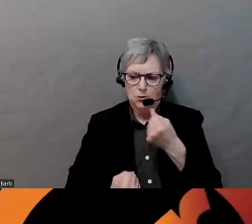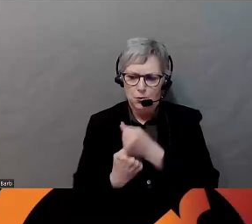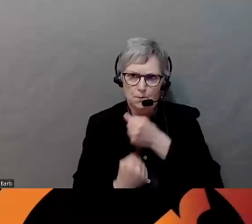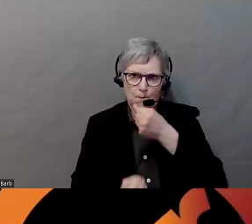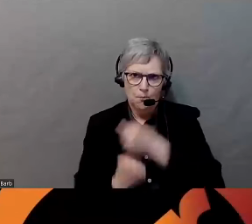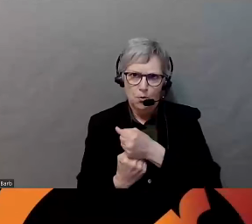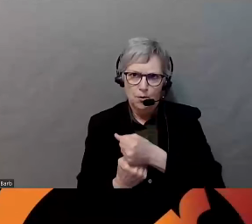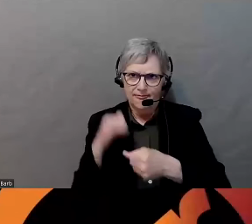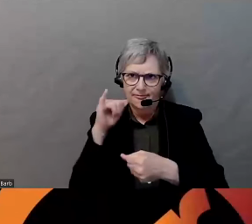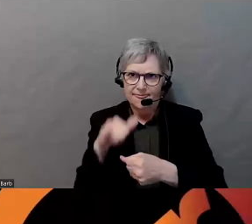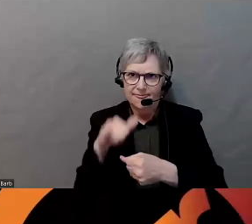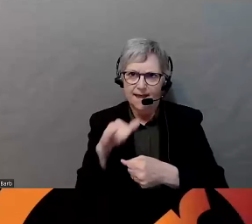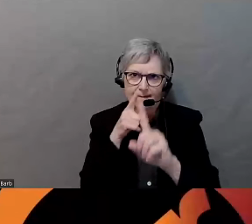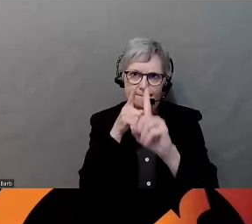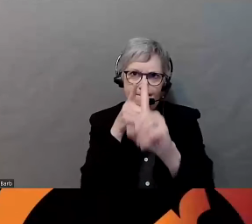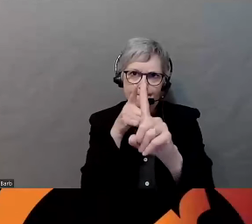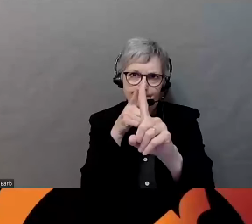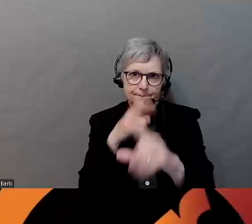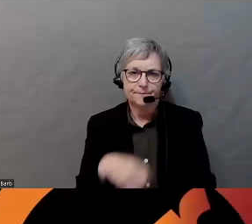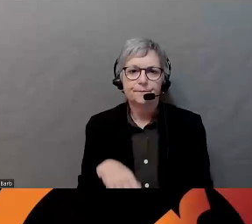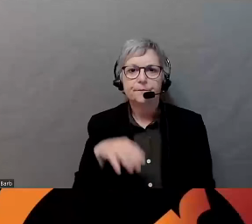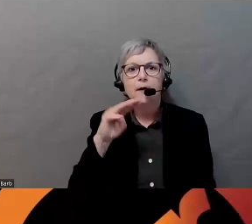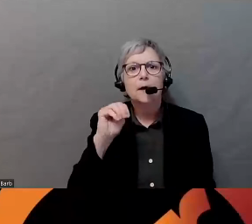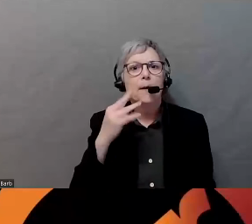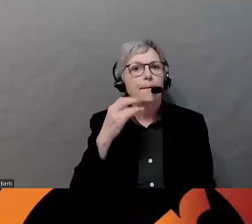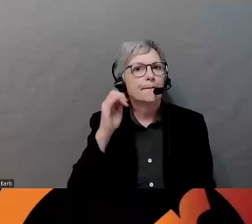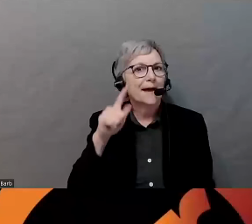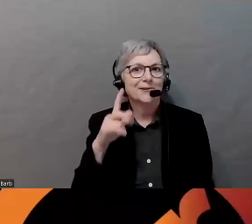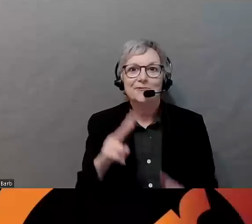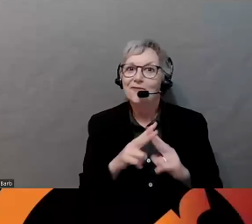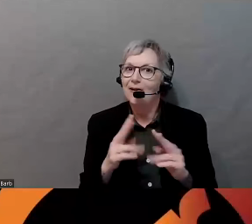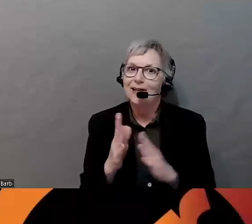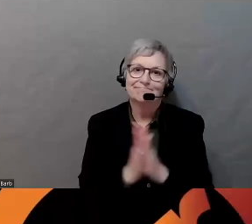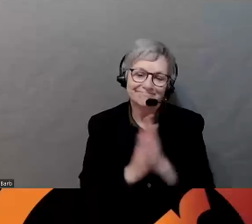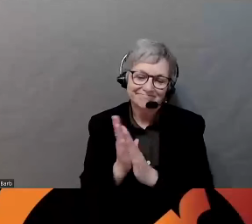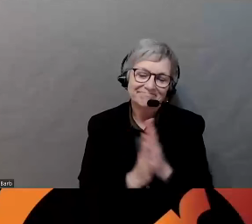MICHAEL IS VERY ENTHUSIASTIC ABOUT THIS AND SAID ALL OF THE